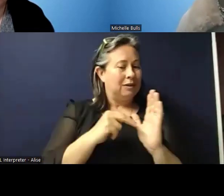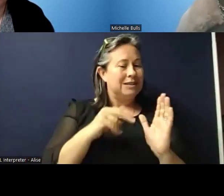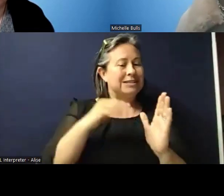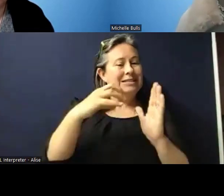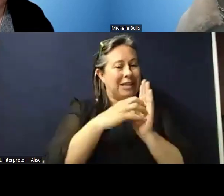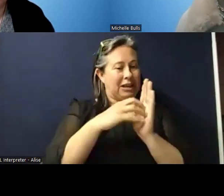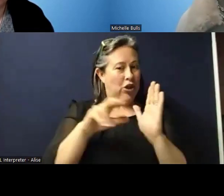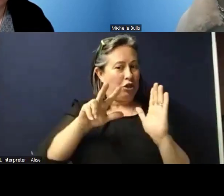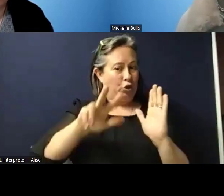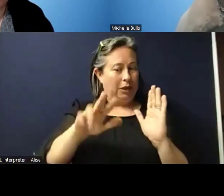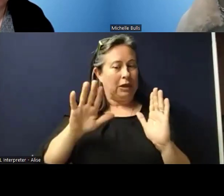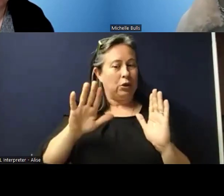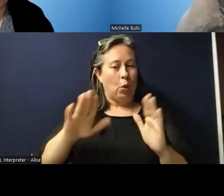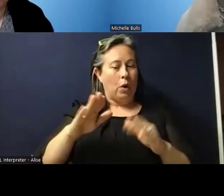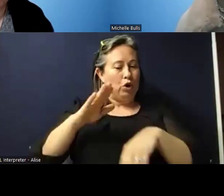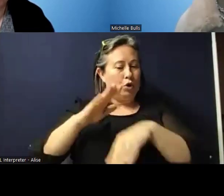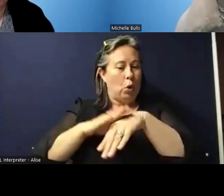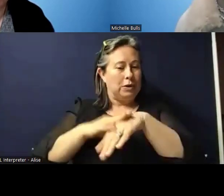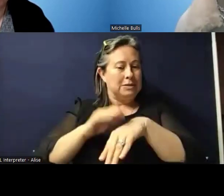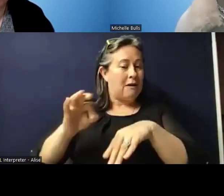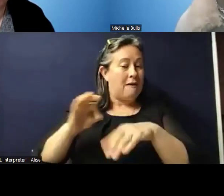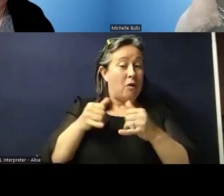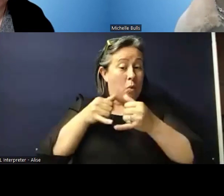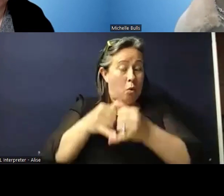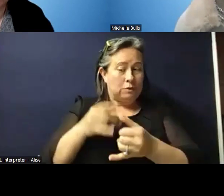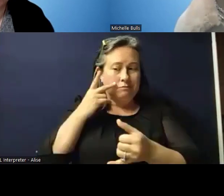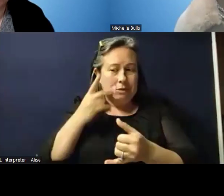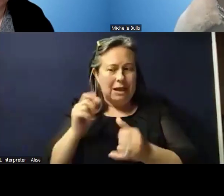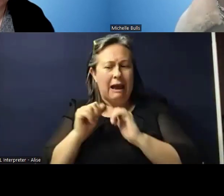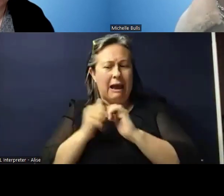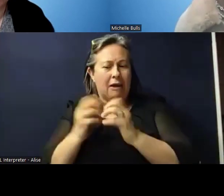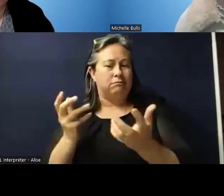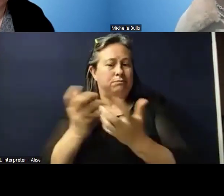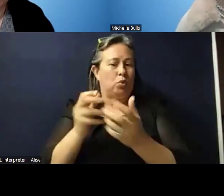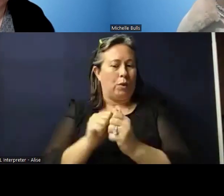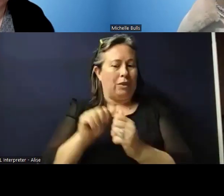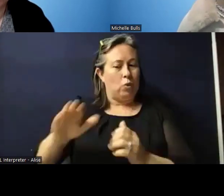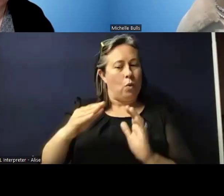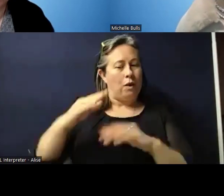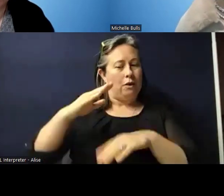to make that determination for that award. Michelle Bulls: I think that's a very good point, Emily,